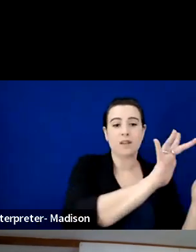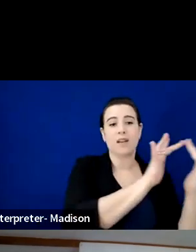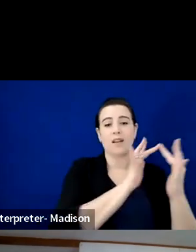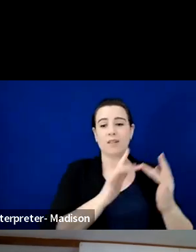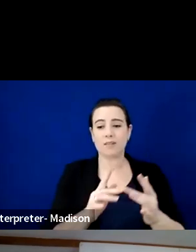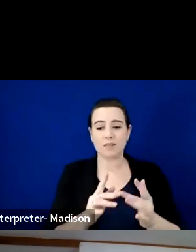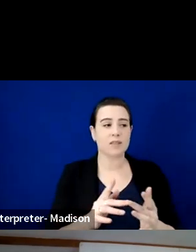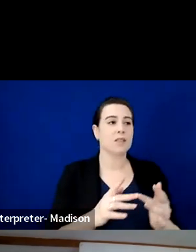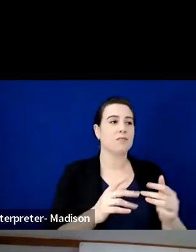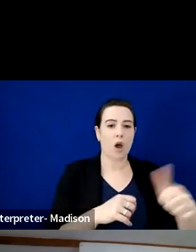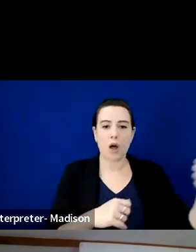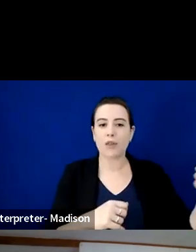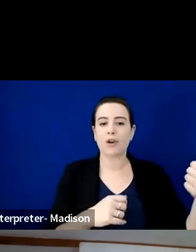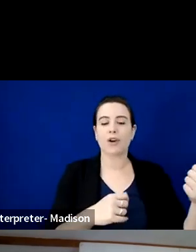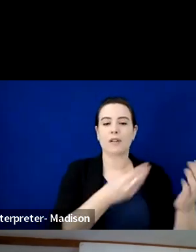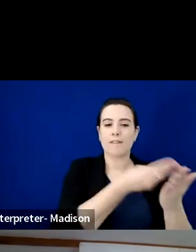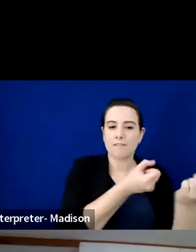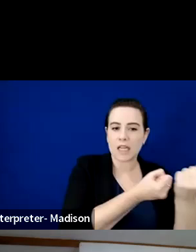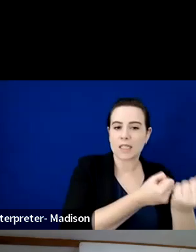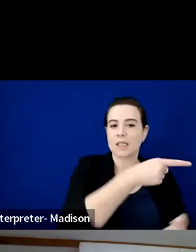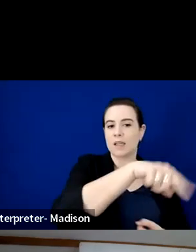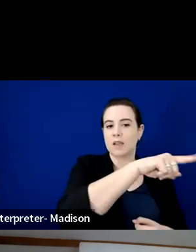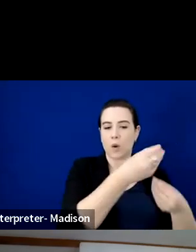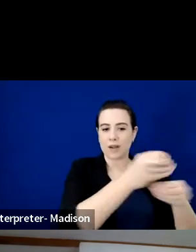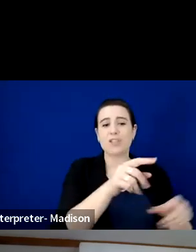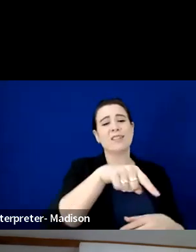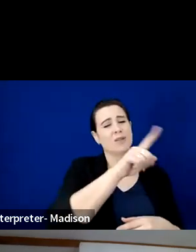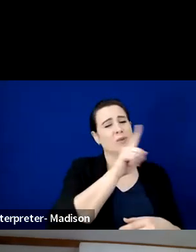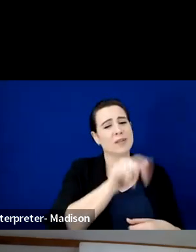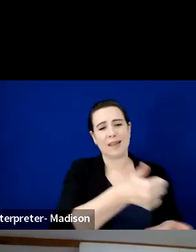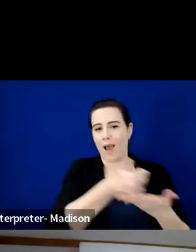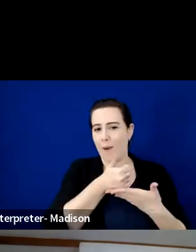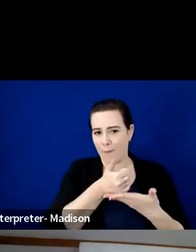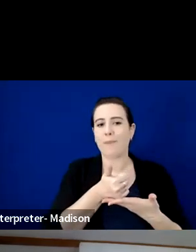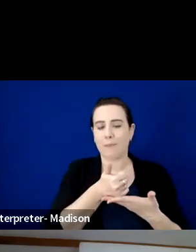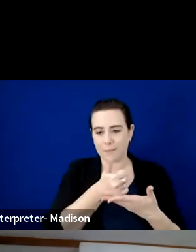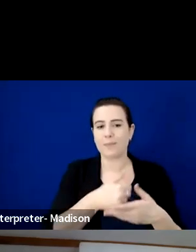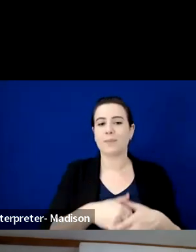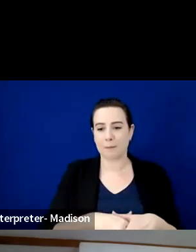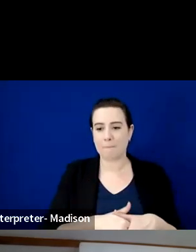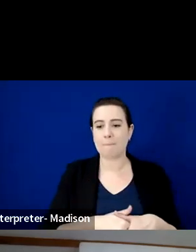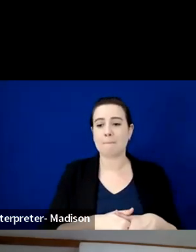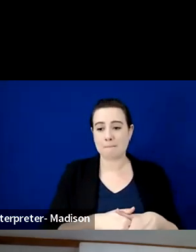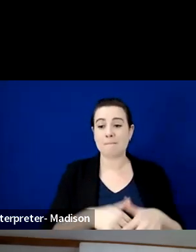I found that, you know, the --